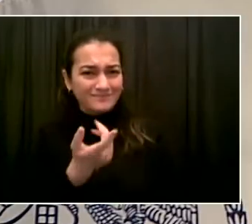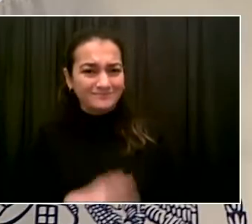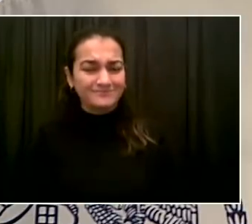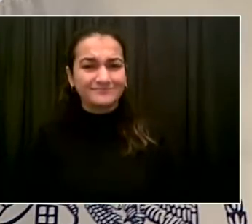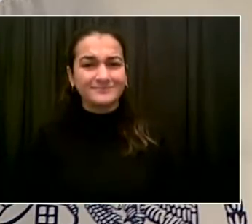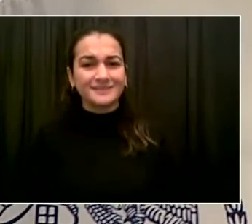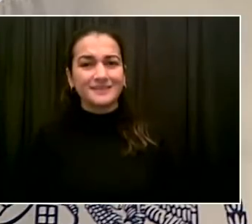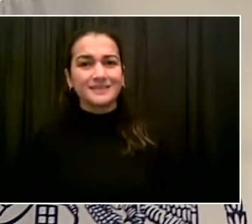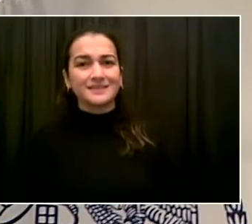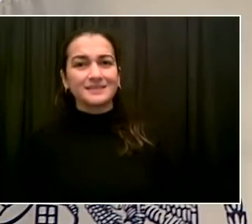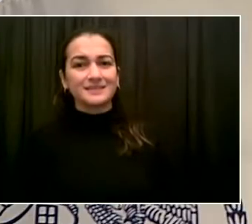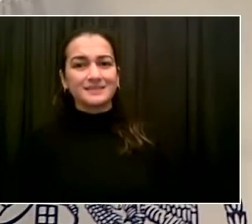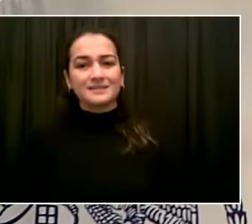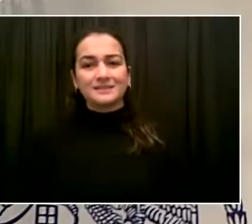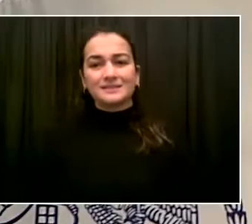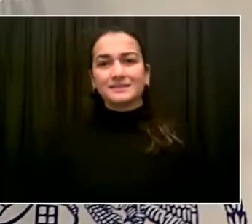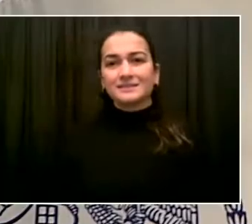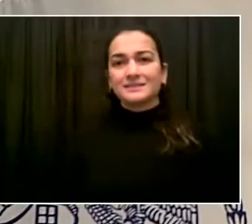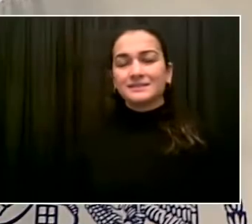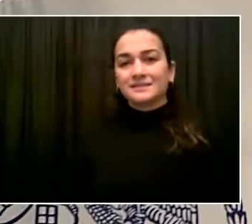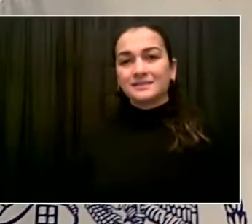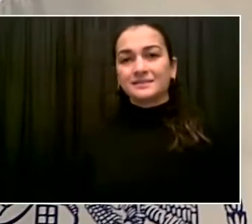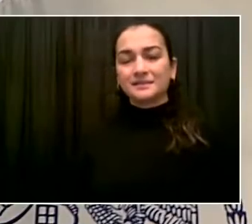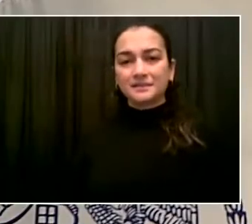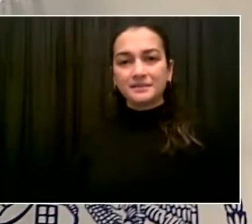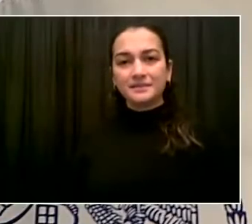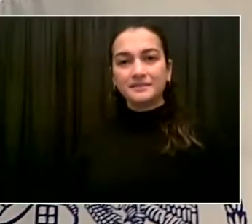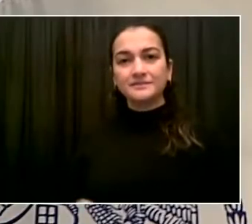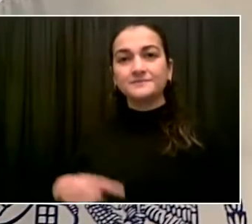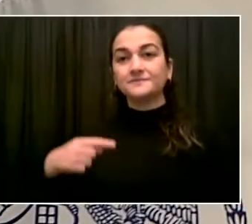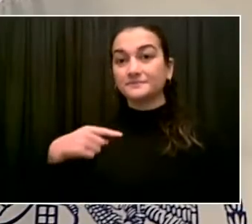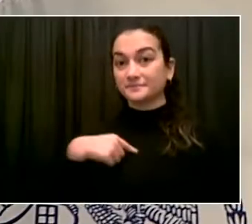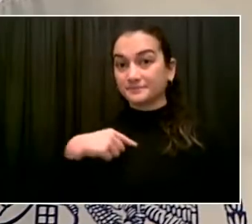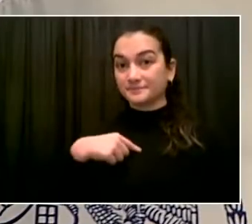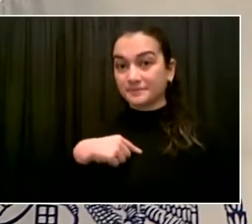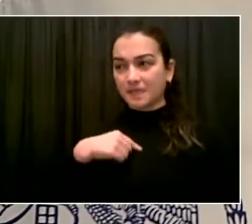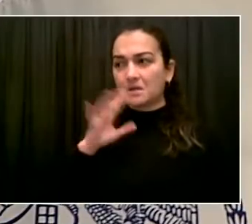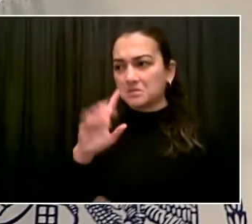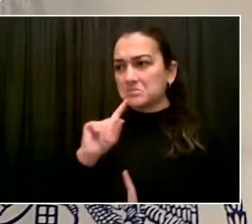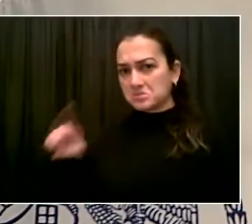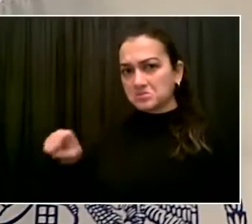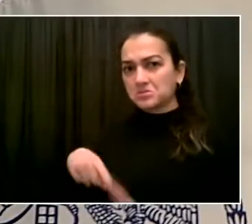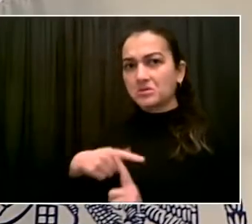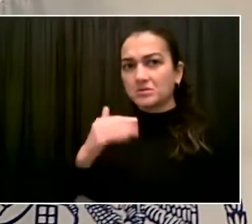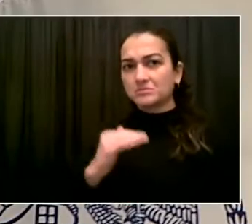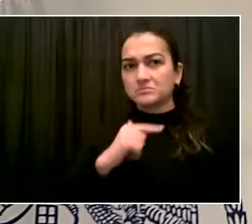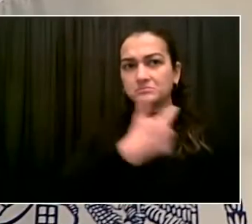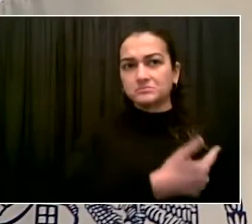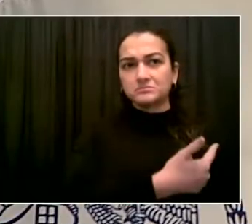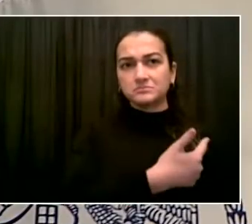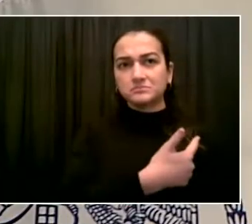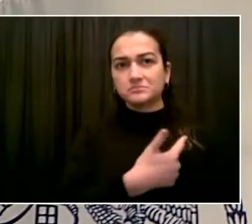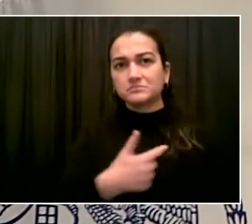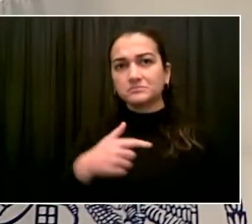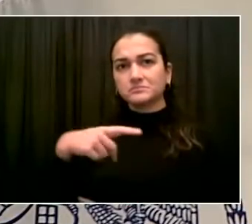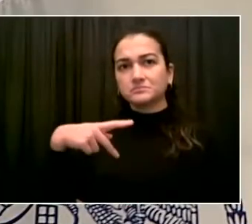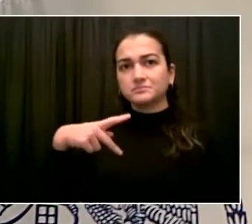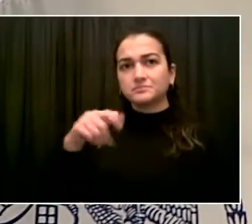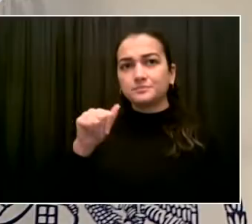OFFICE ACTIVITIES? LET ME SAY